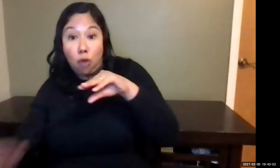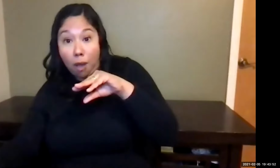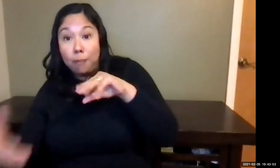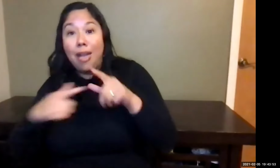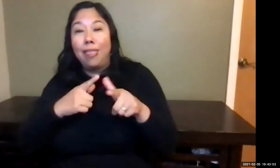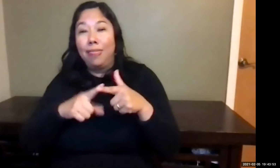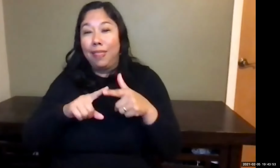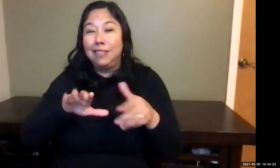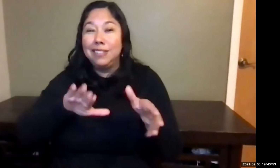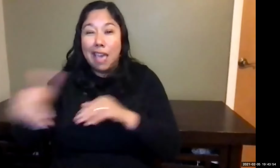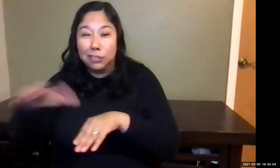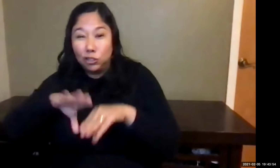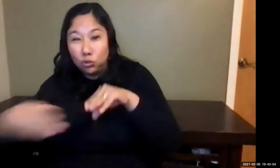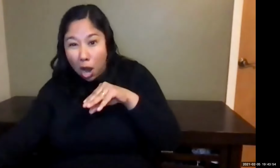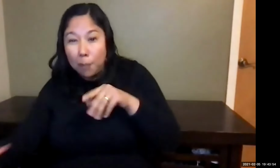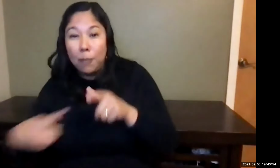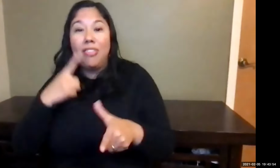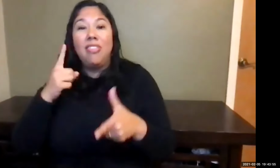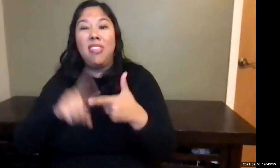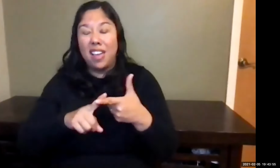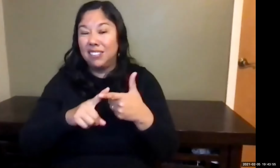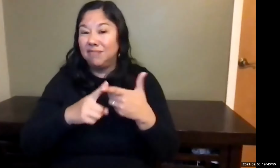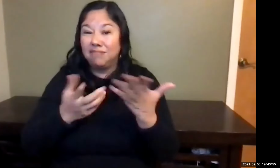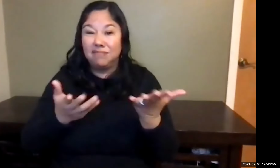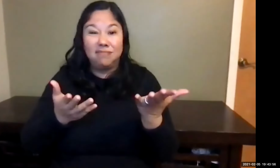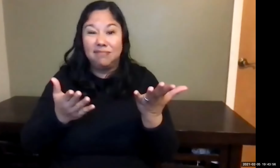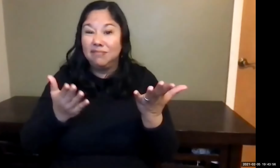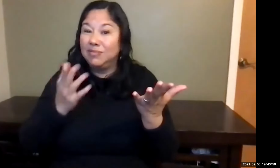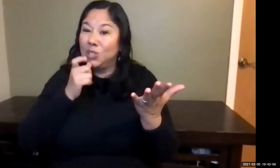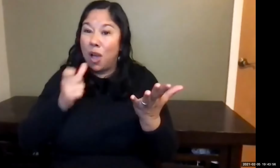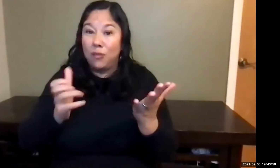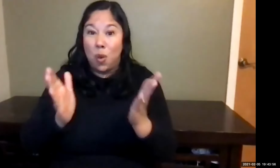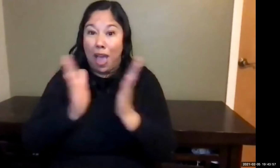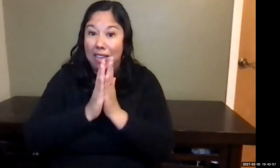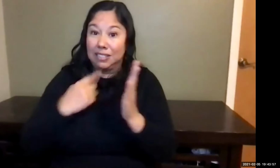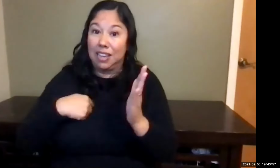And to a point, where then we don’t have to be asked to make all these extra sacrifices,